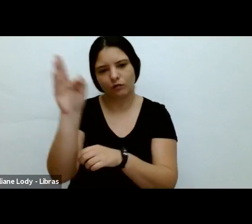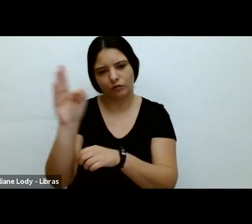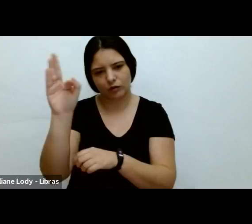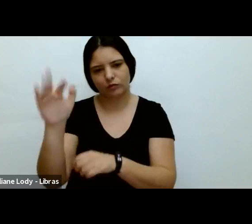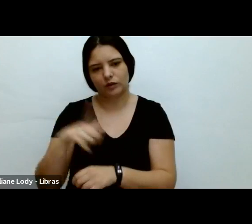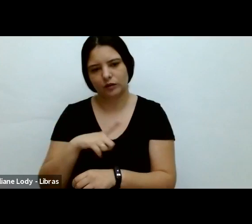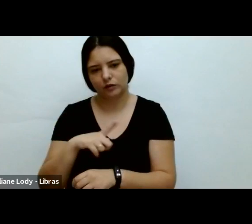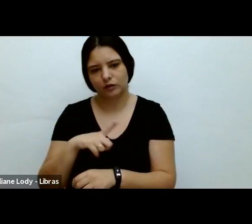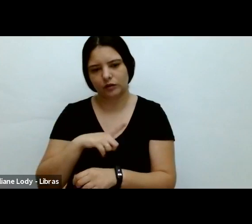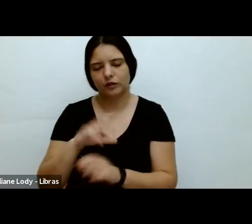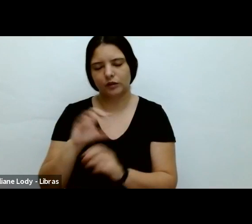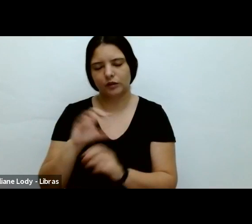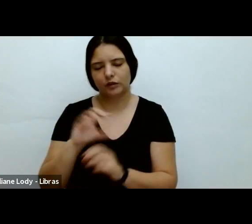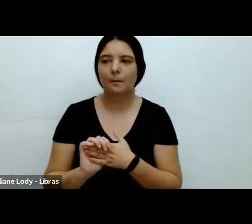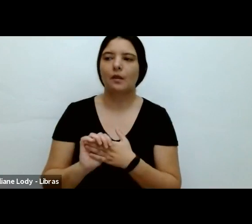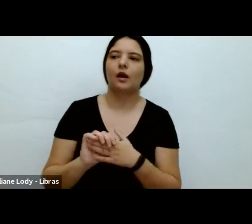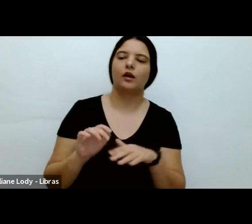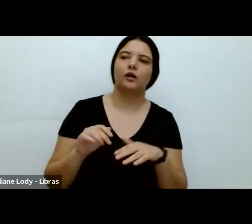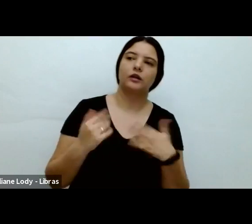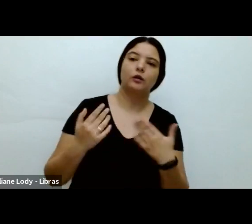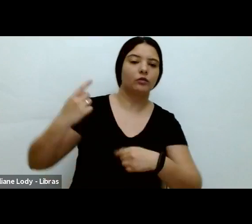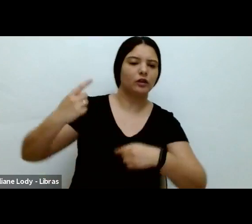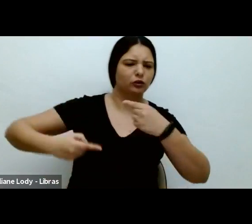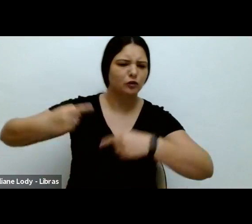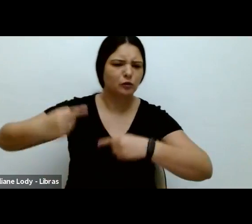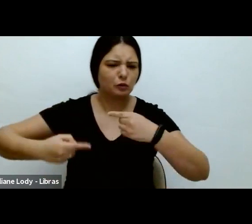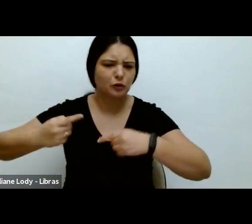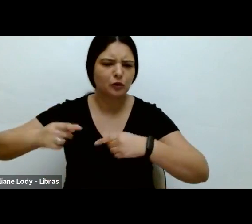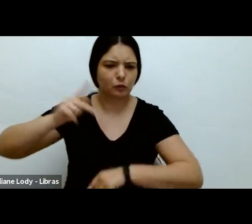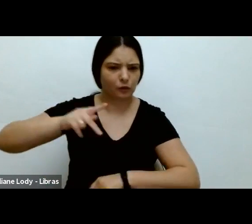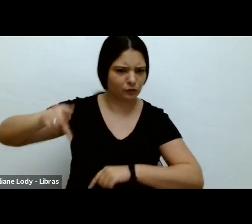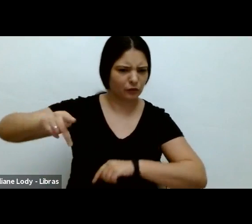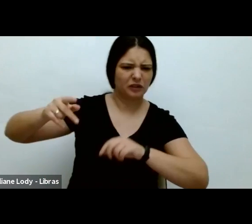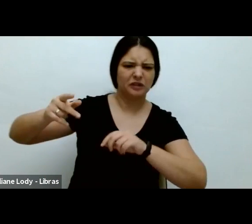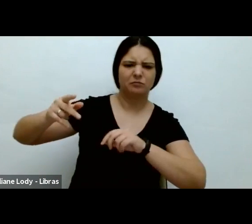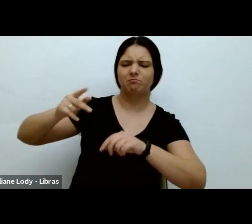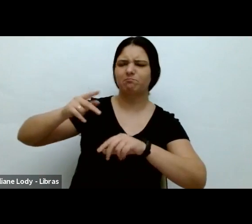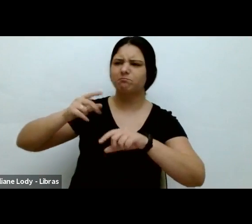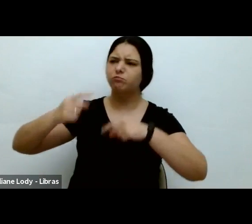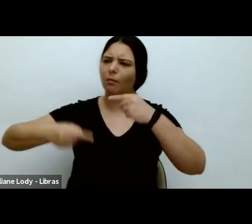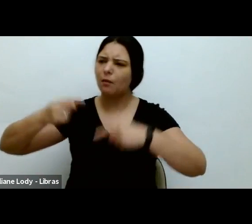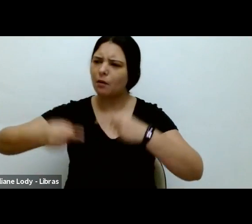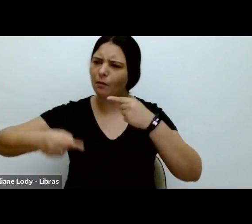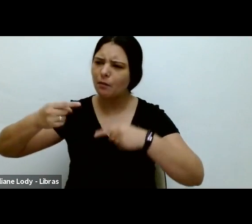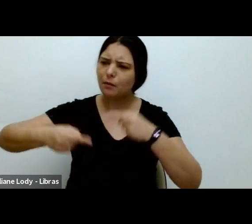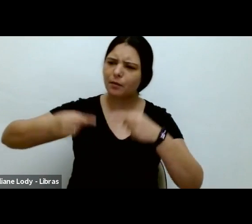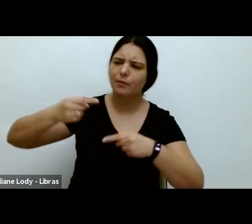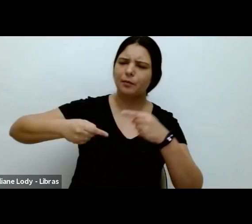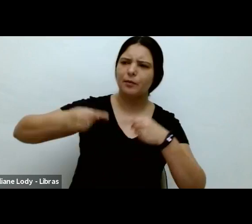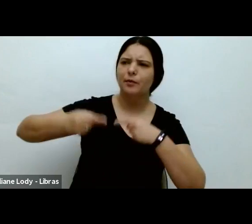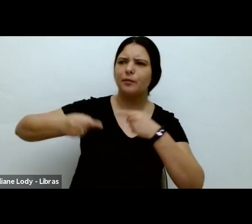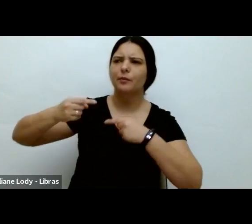and indeed, discuss and in these discussions. The professor. The professor